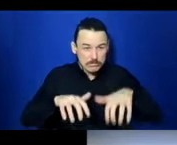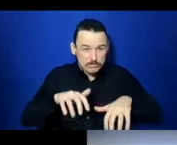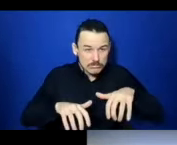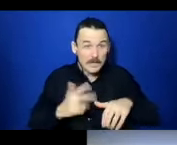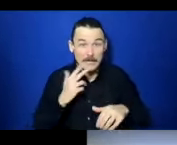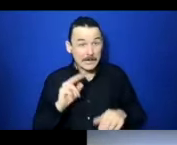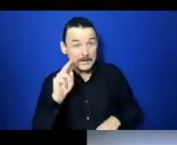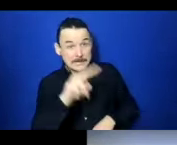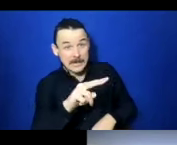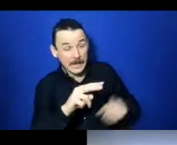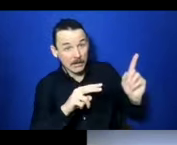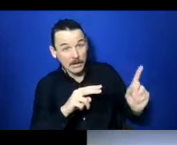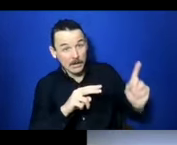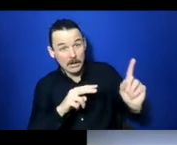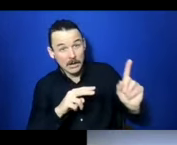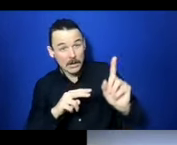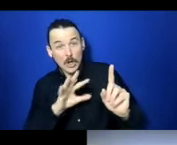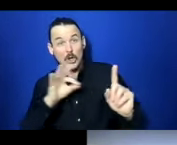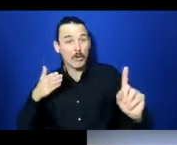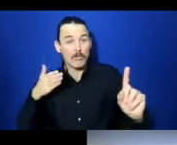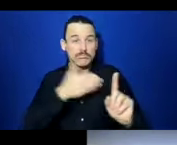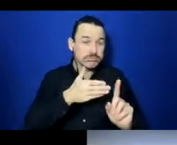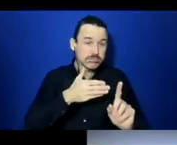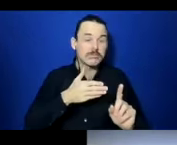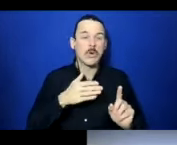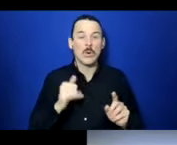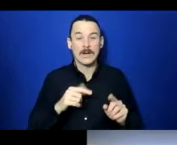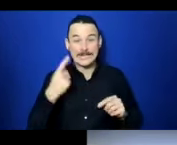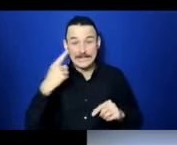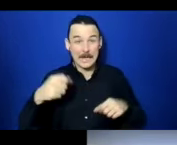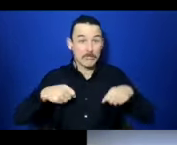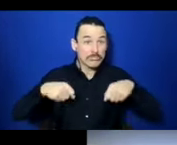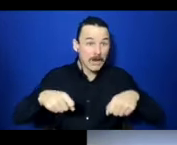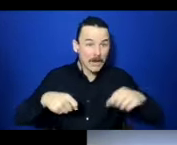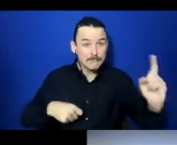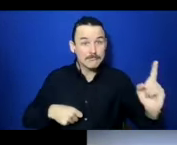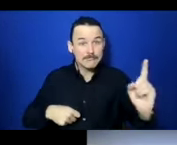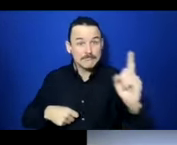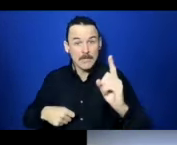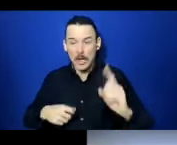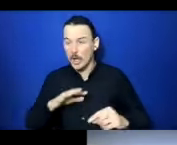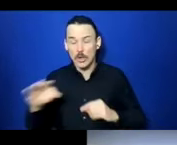when you see a pram treat it this way. She knew that the code that went in to